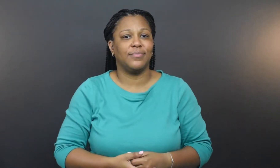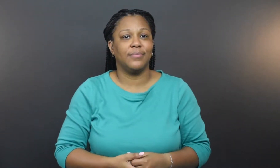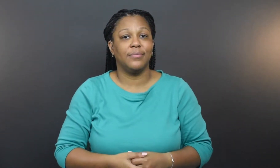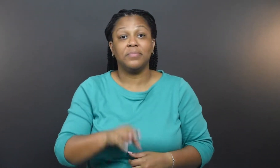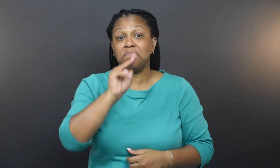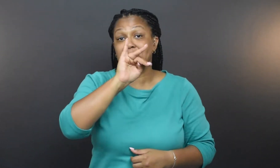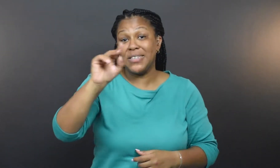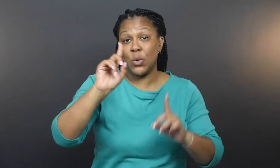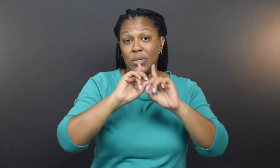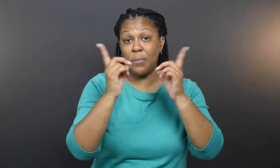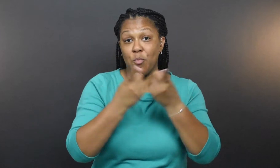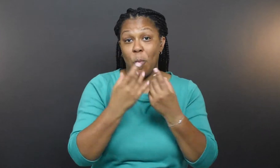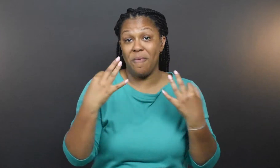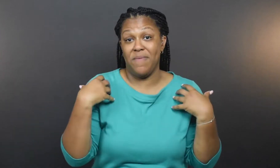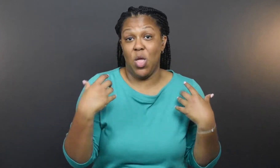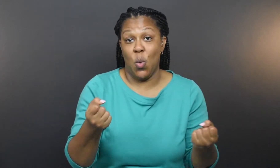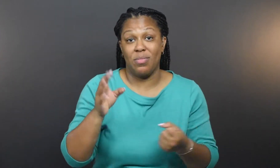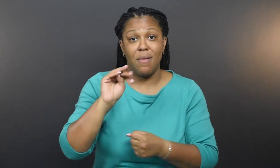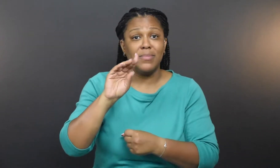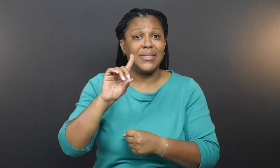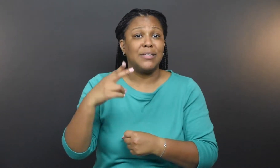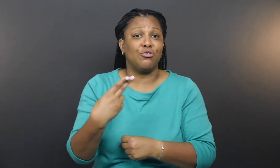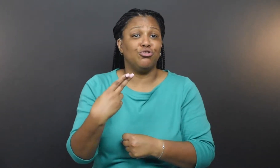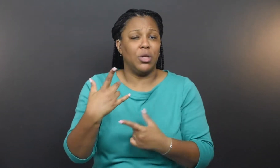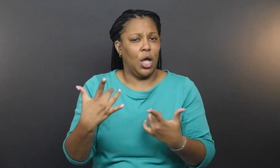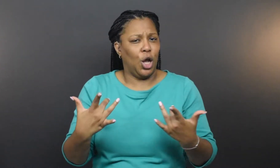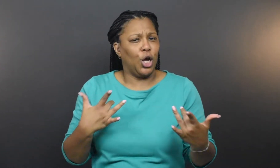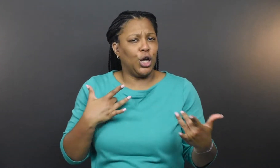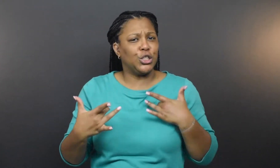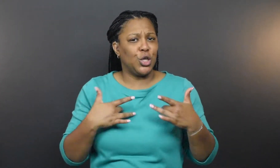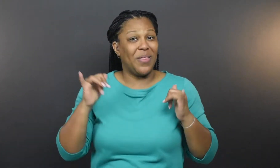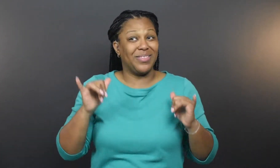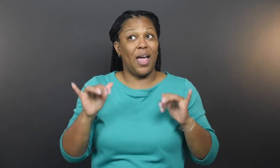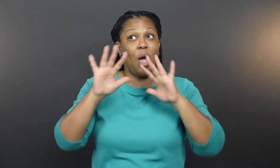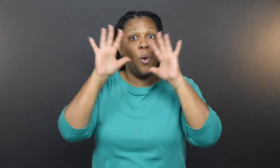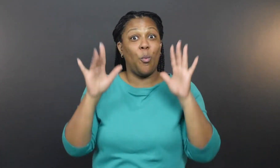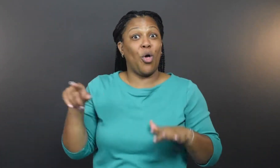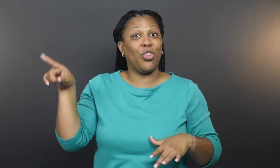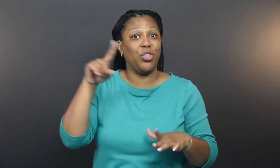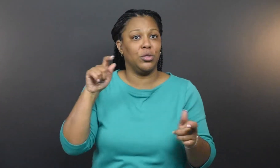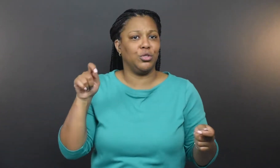The Minnesota Department of Health (MDH) is concerned about changes in climate and how